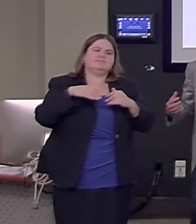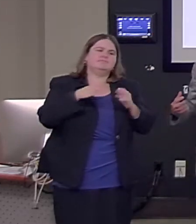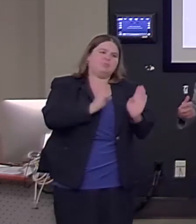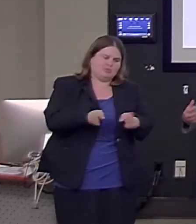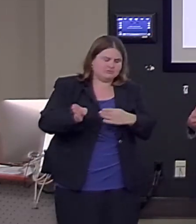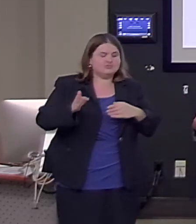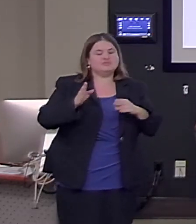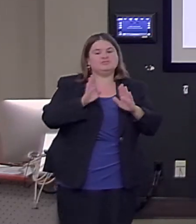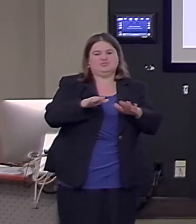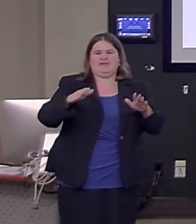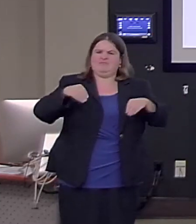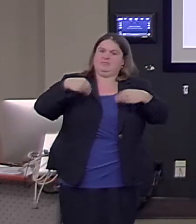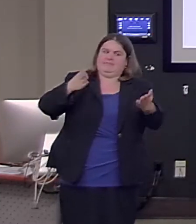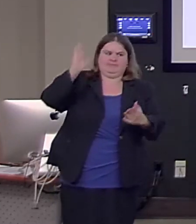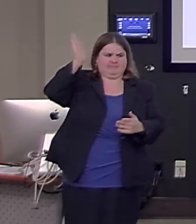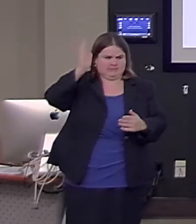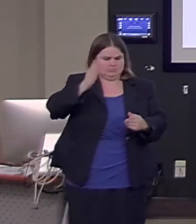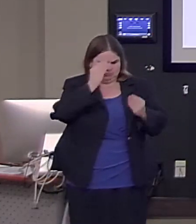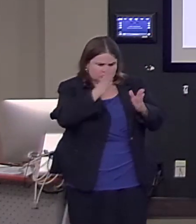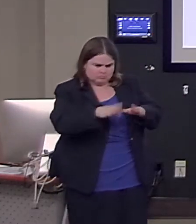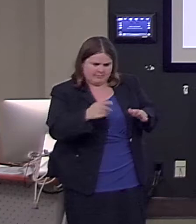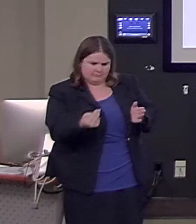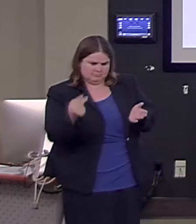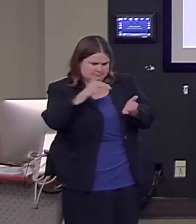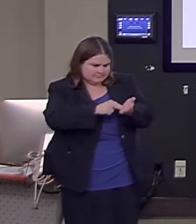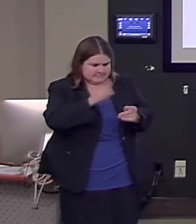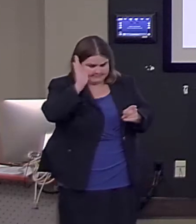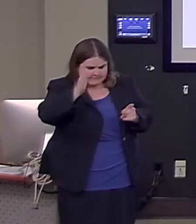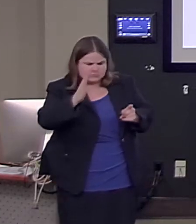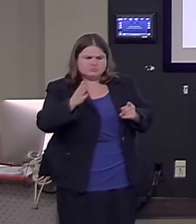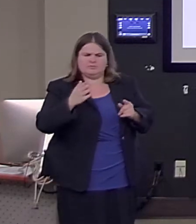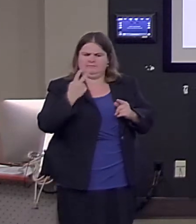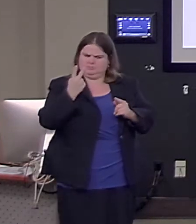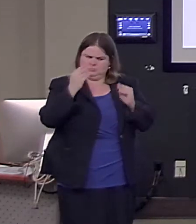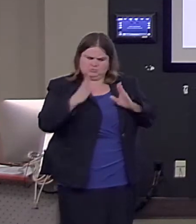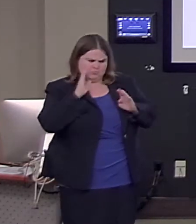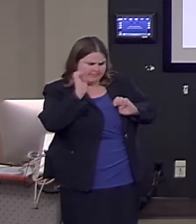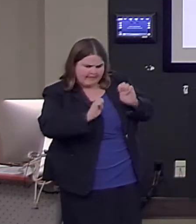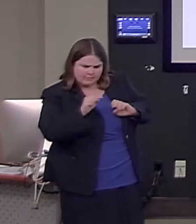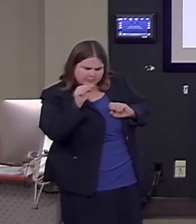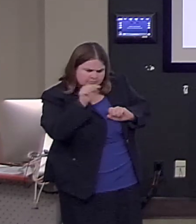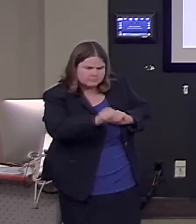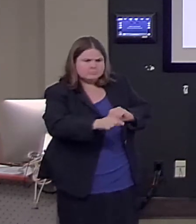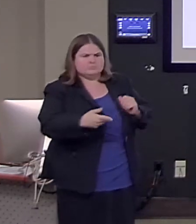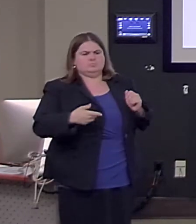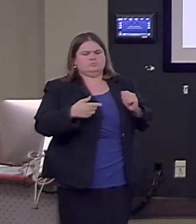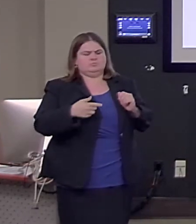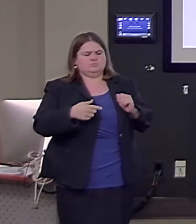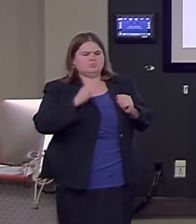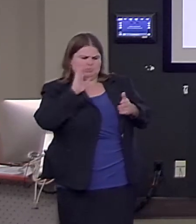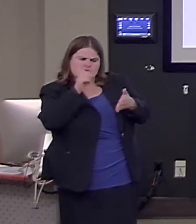They had to give a speech they were told they had to give a speech they would be evaluated for this speech, they were criticized while